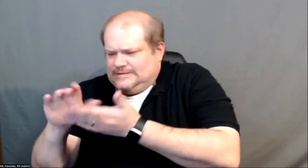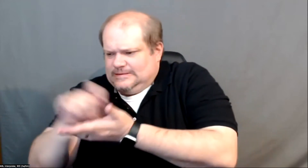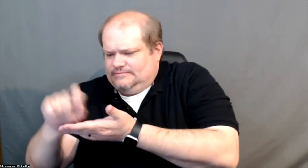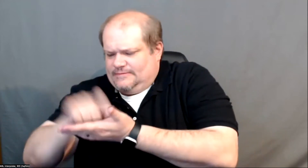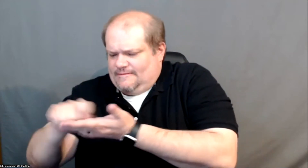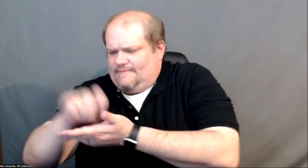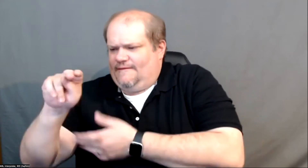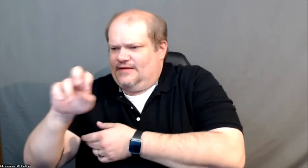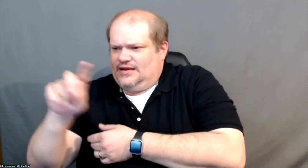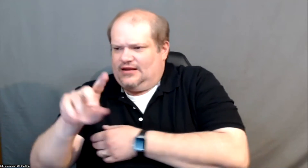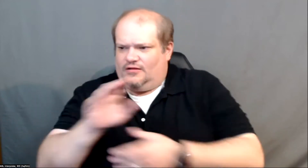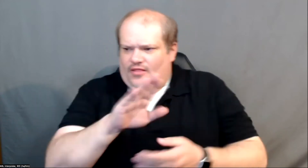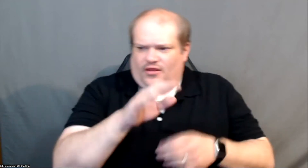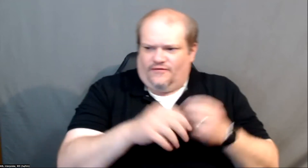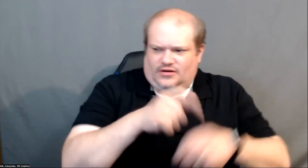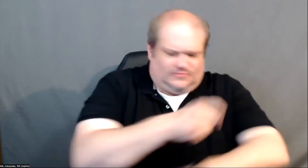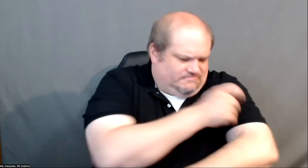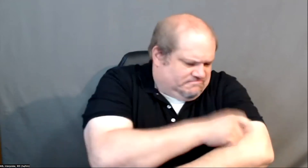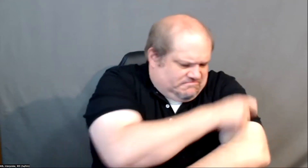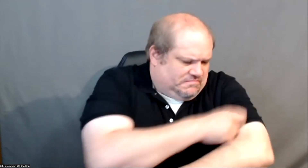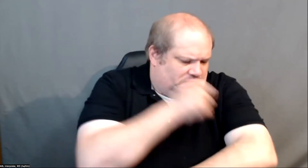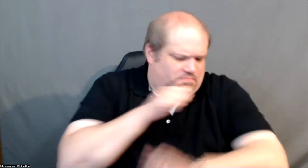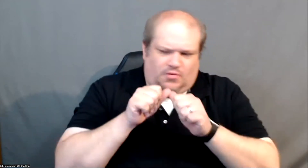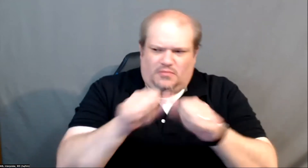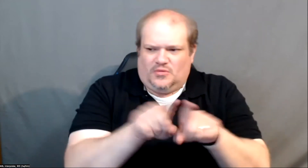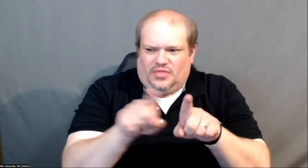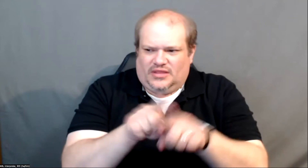I want her to stamp me permanent with the same dots she pressed above